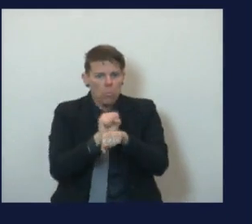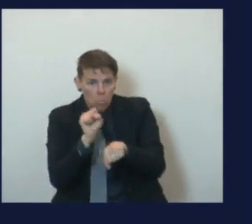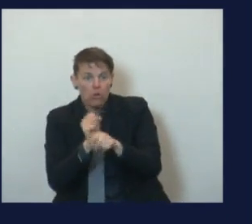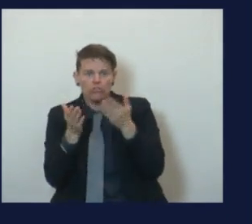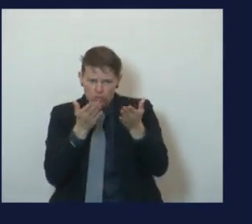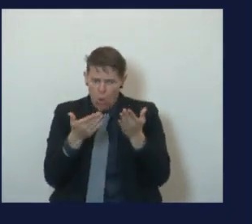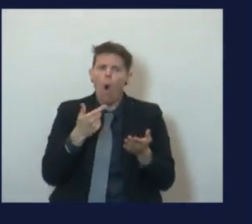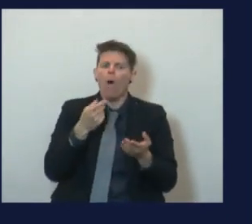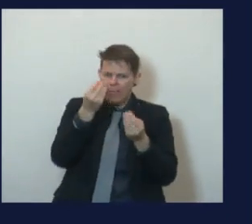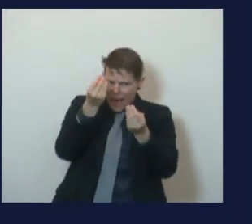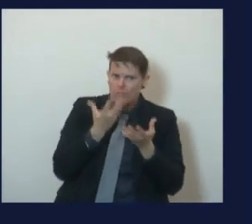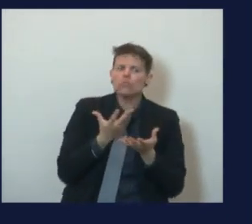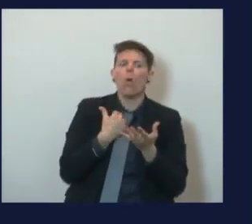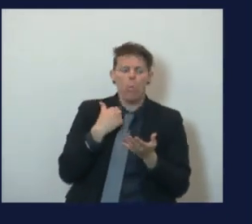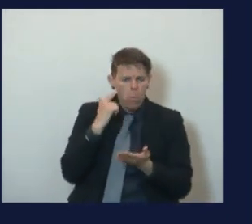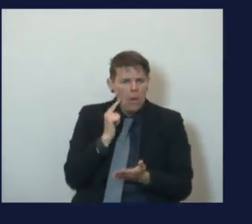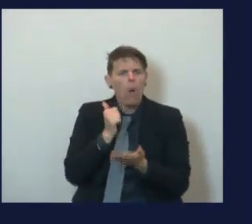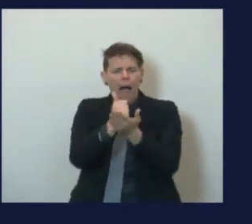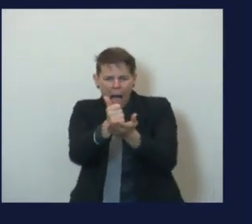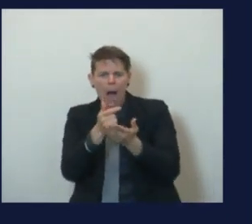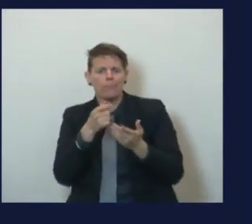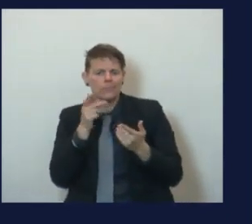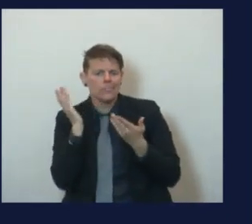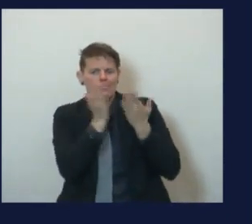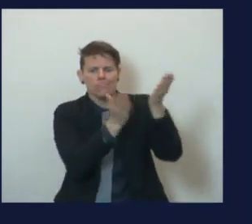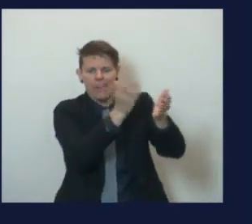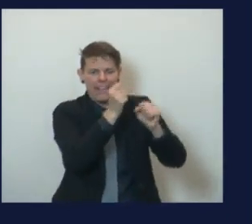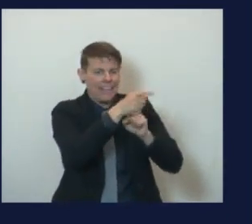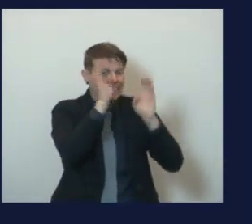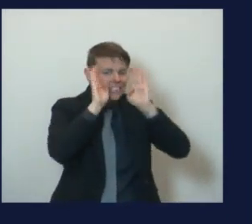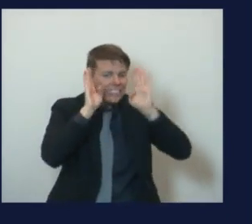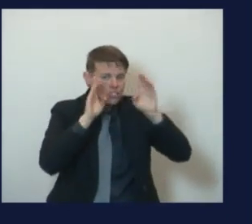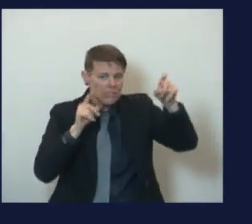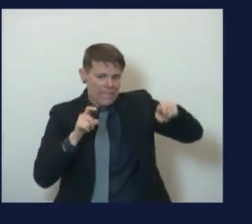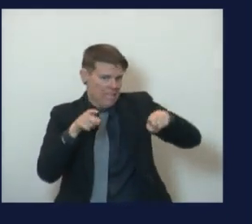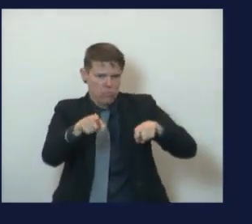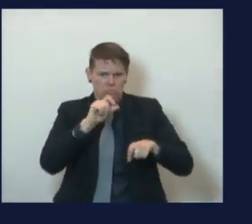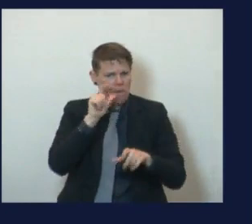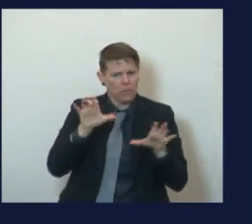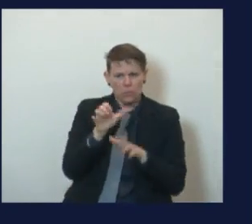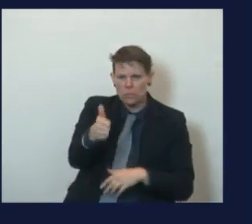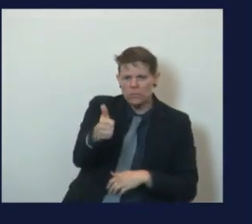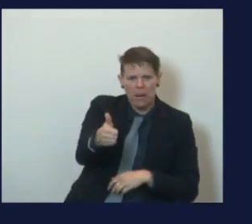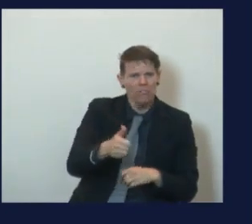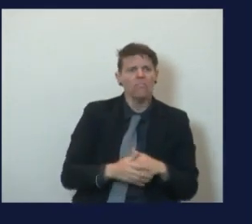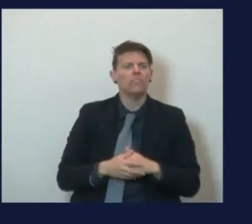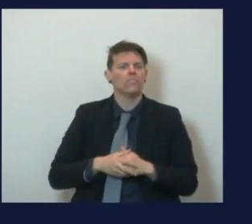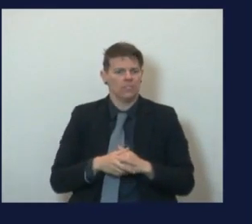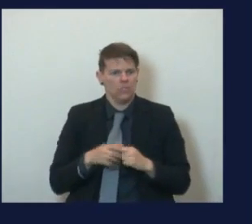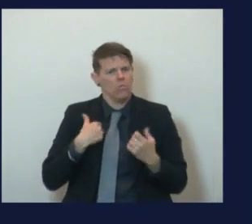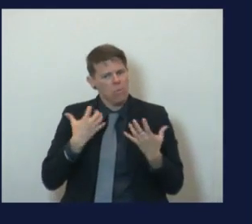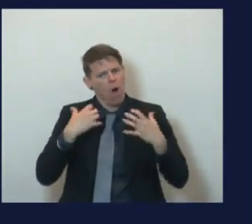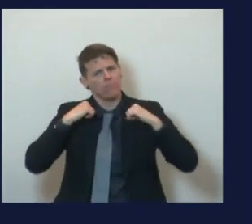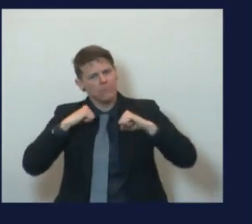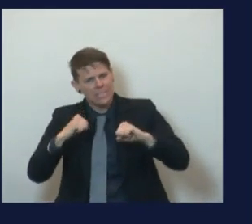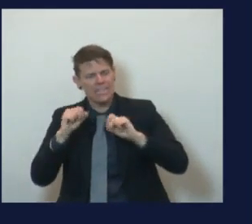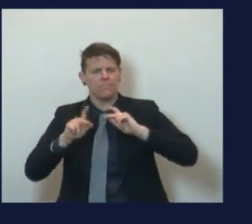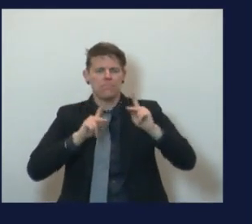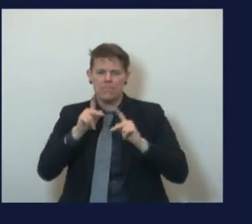AND IF YOU NEED OUR HELP TO SUPPORT YOU WITH MEALS OR ANY OTHER ESSENTIAL SERVICES, PLEASE REACH OUT AND WE WILL DELIVER FOOD AND SERVICES TO YOU.